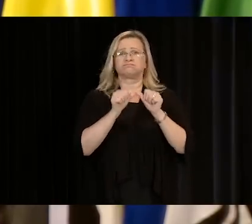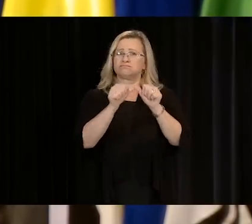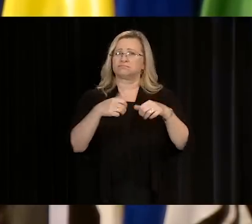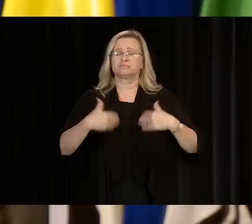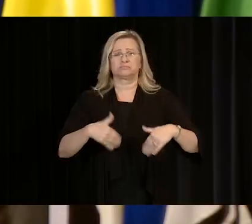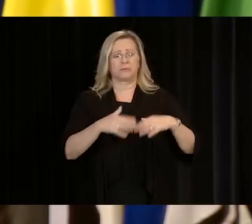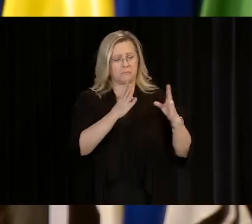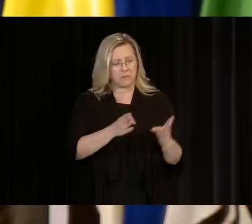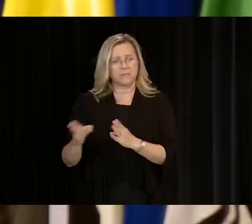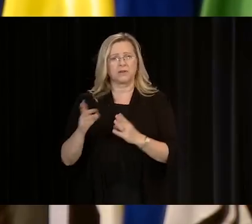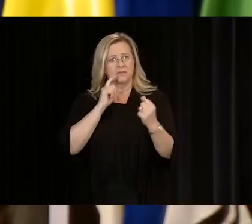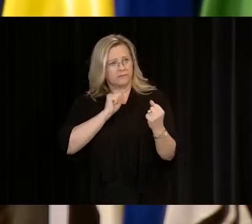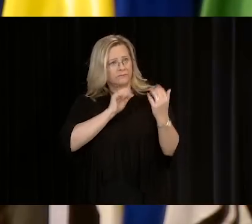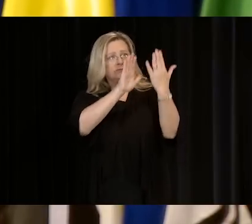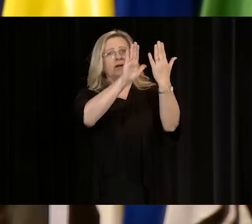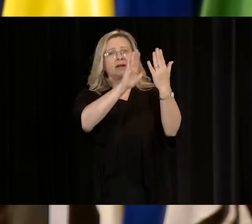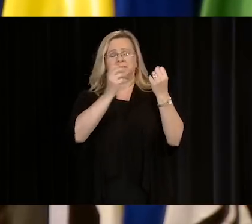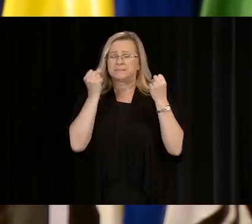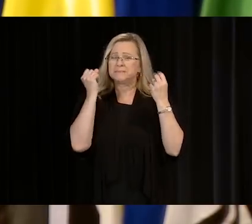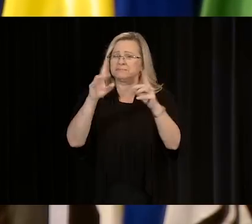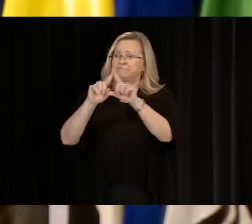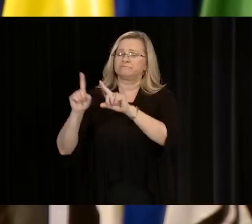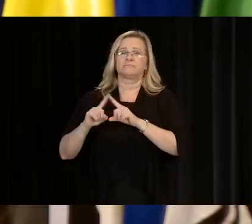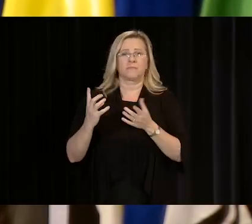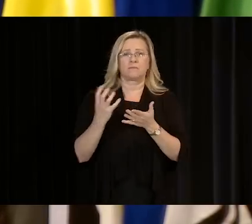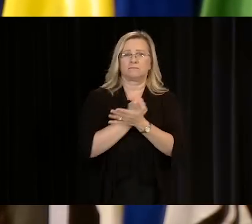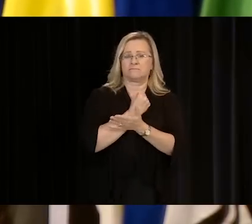THAT YOUR FUTURE WILL PRESENT YOU TO CHANGE AND GROW.